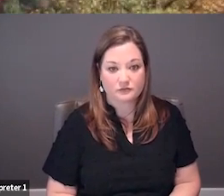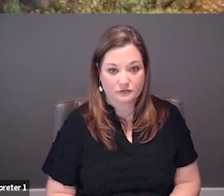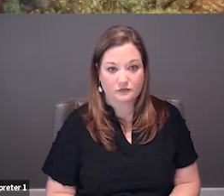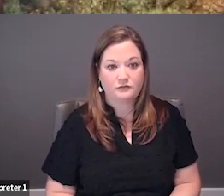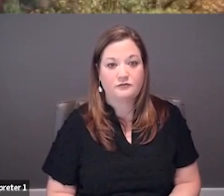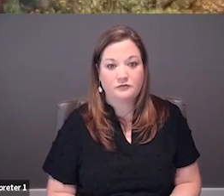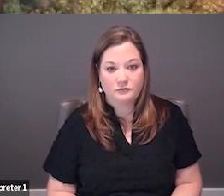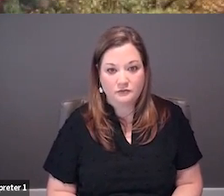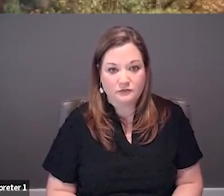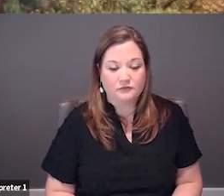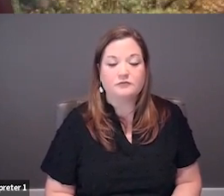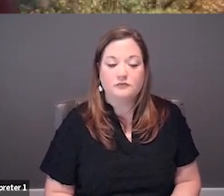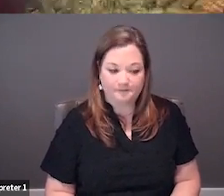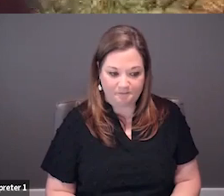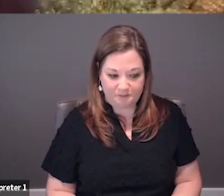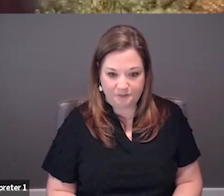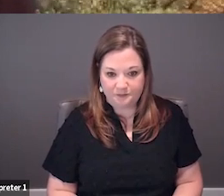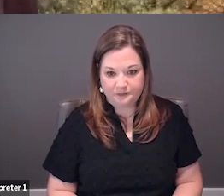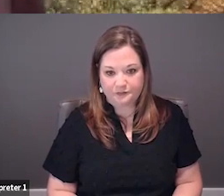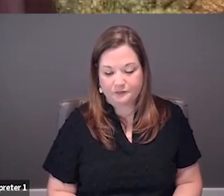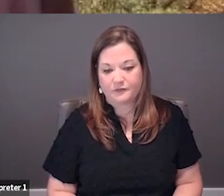The more people that I've talked to about accessibility,